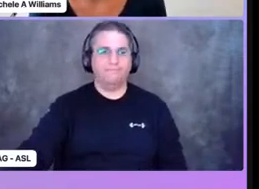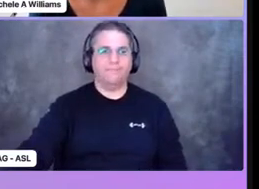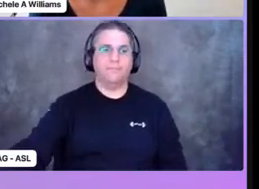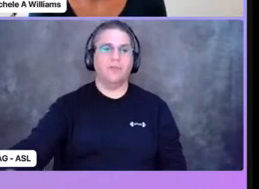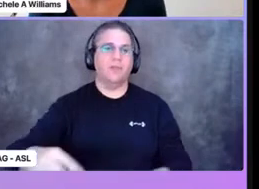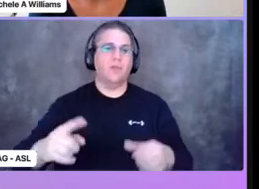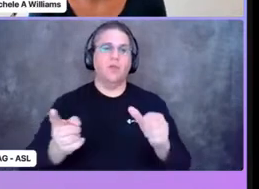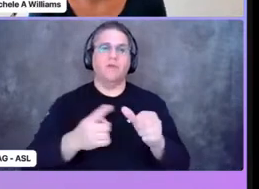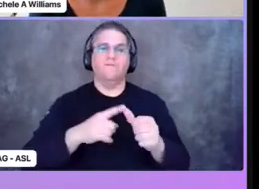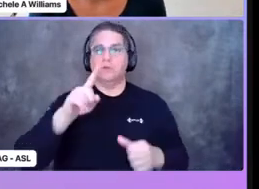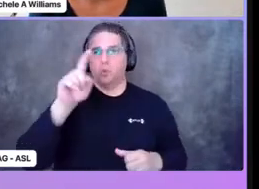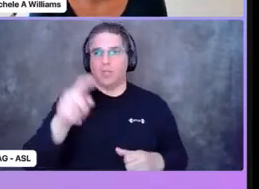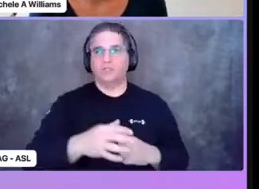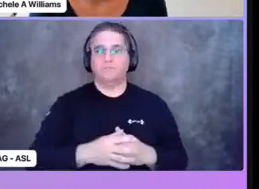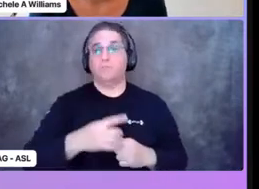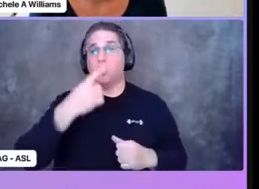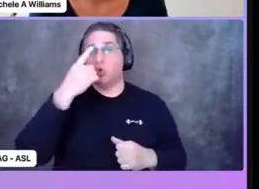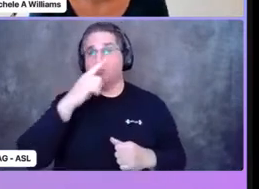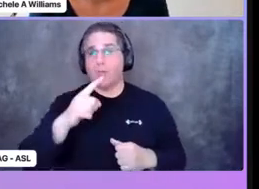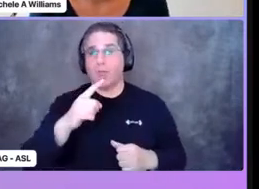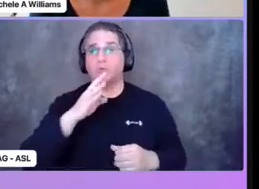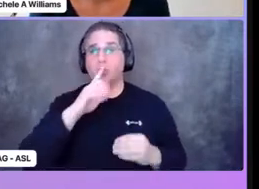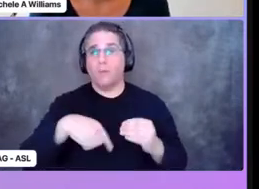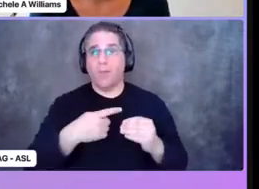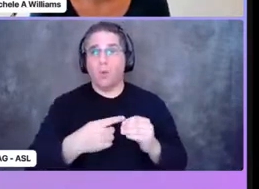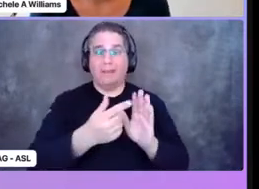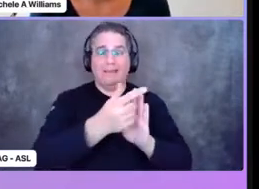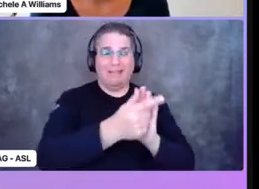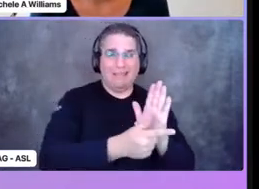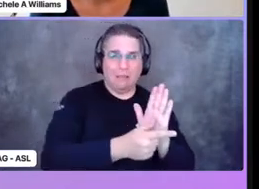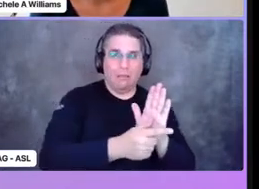are really excellent. The first question, that we will